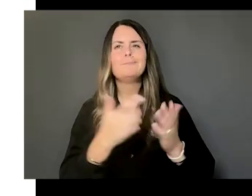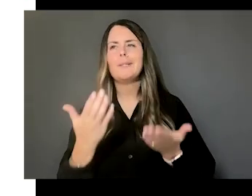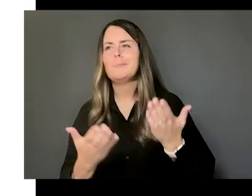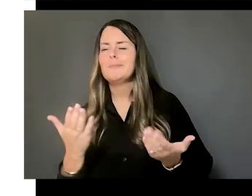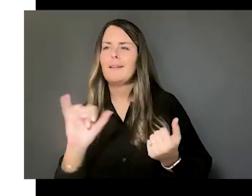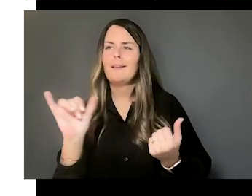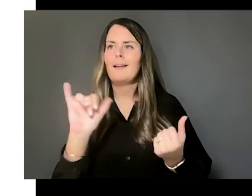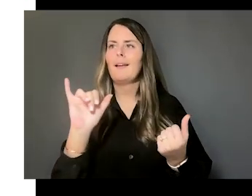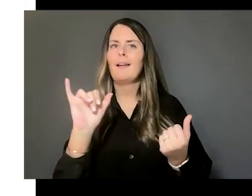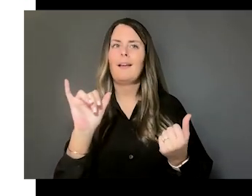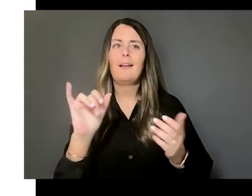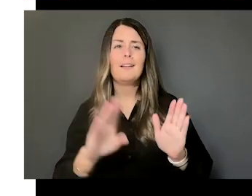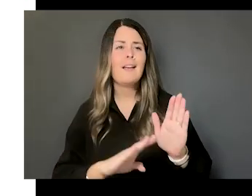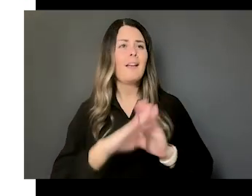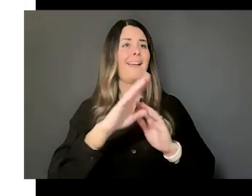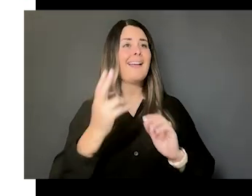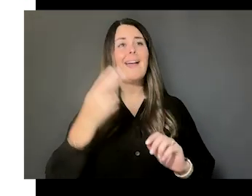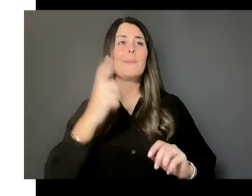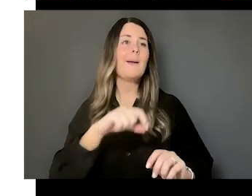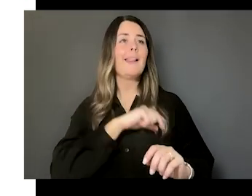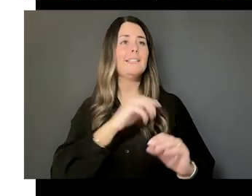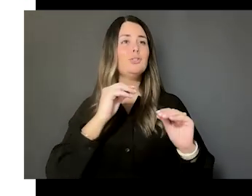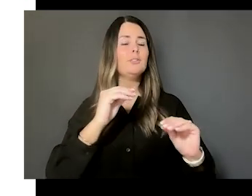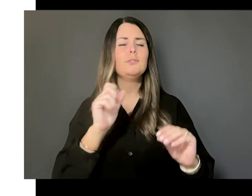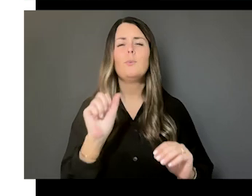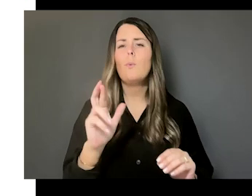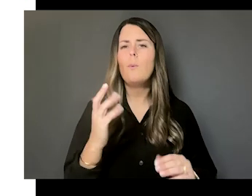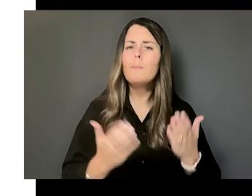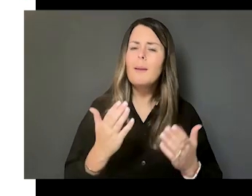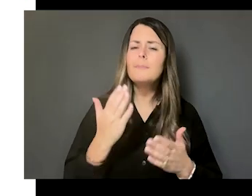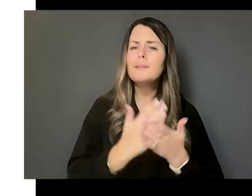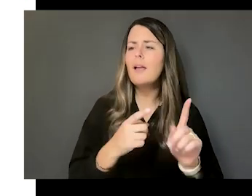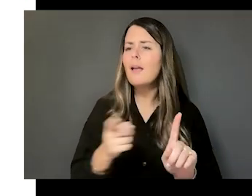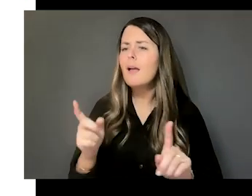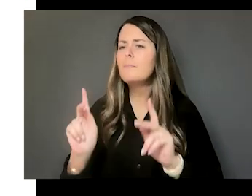the highest quality instruction happening, or maybe some folks are starting to, you know,